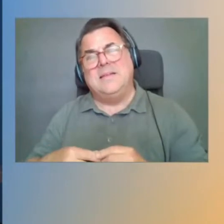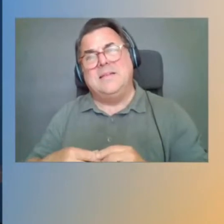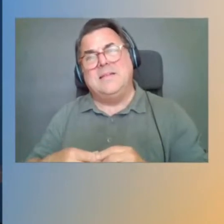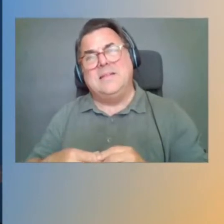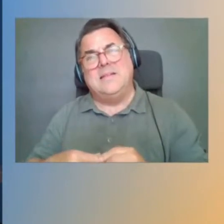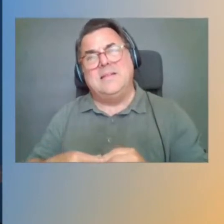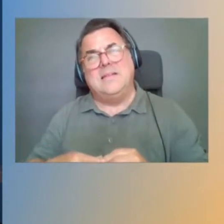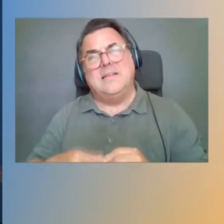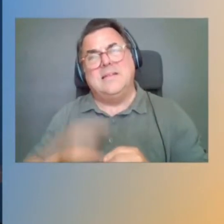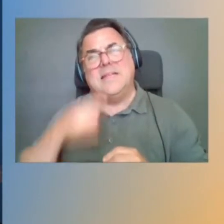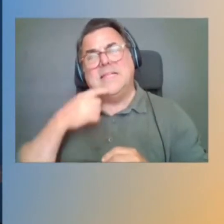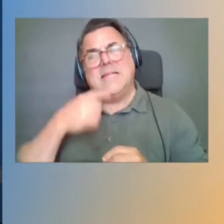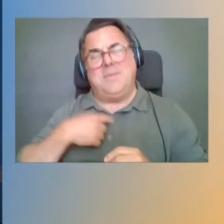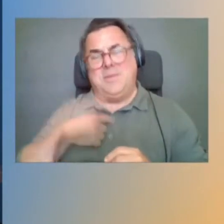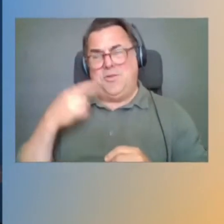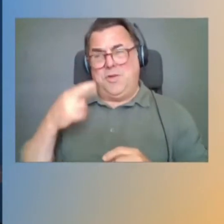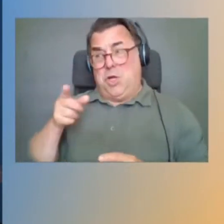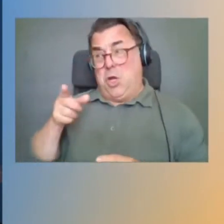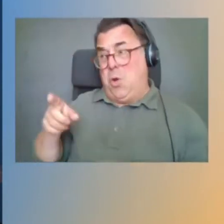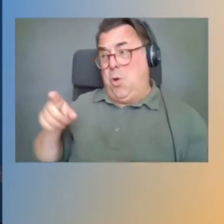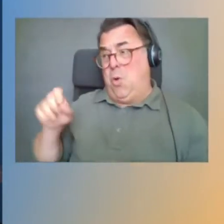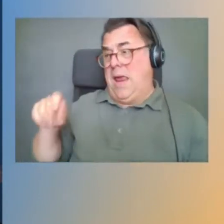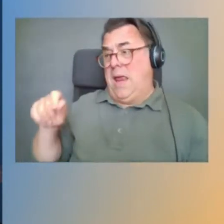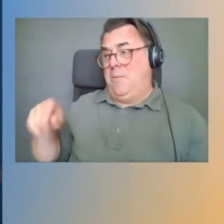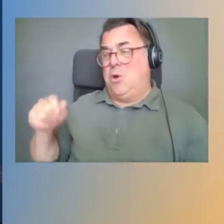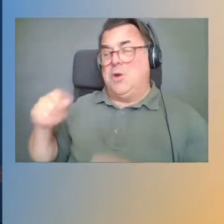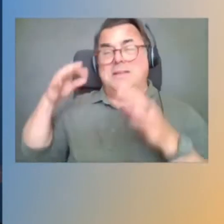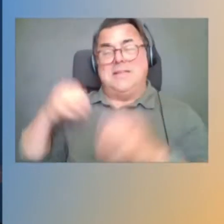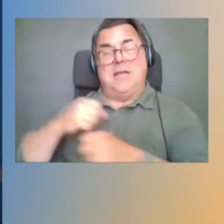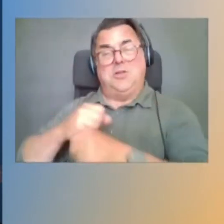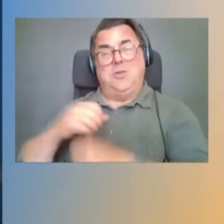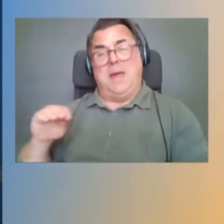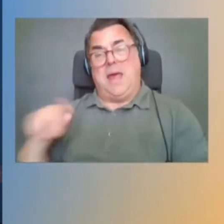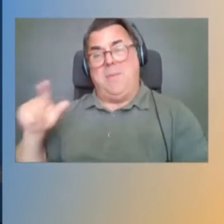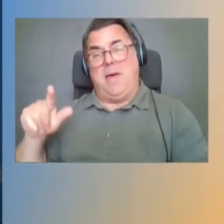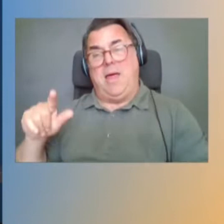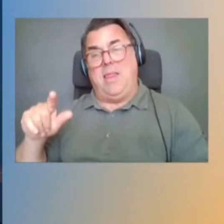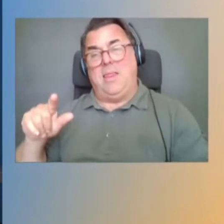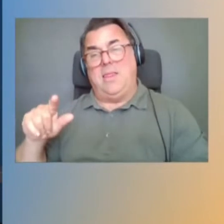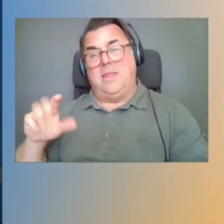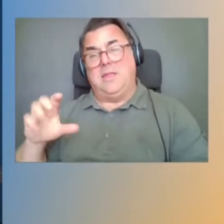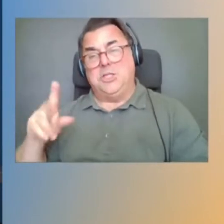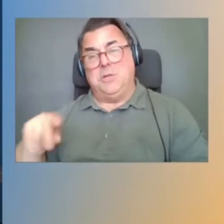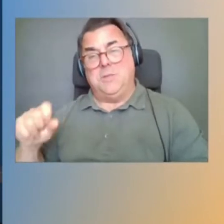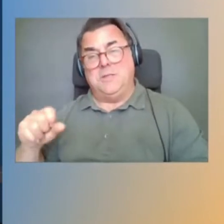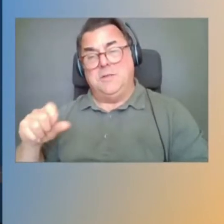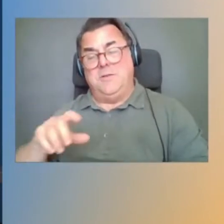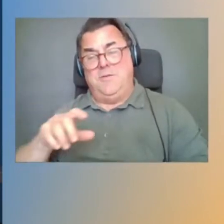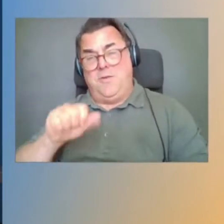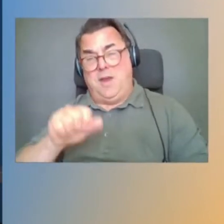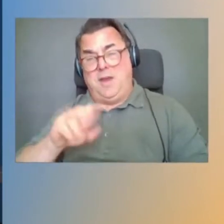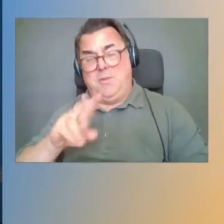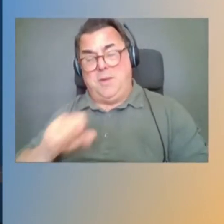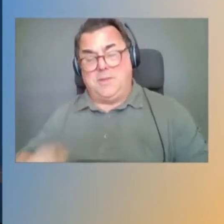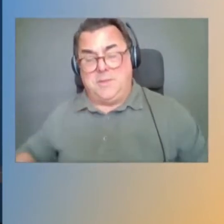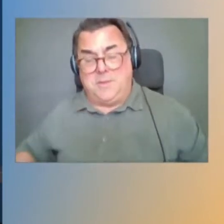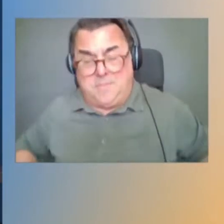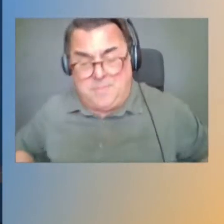to decide on building machine learning chips here at AWS? Yeah, so first of all, if we kind of zoom out,